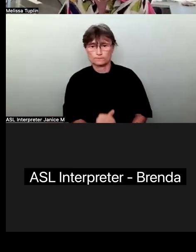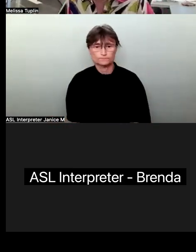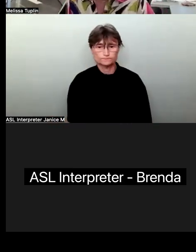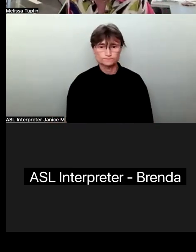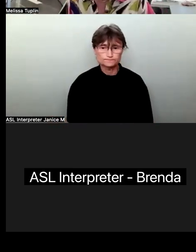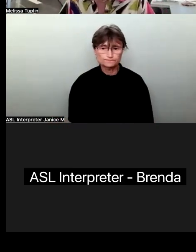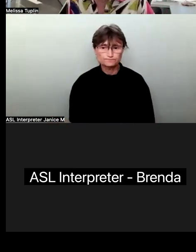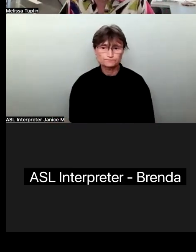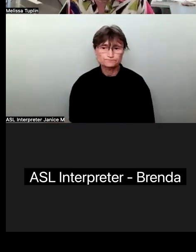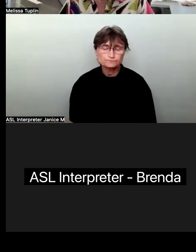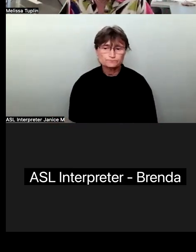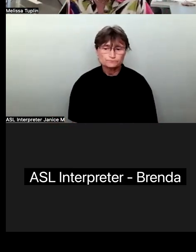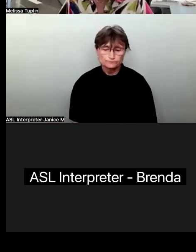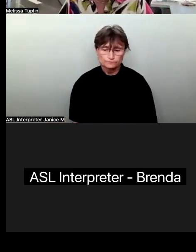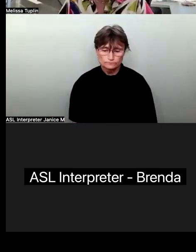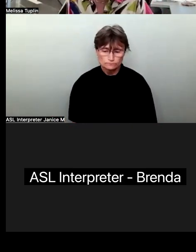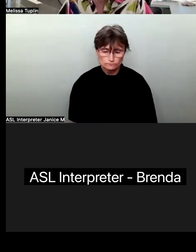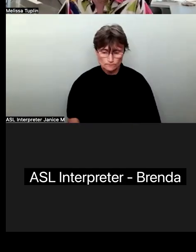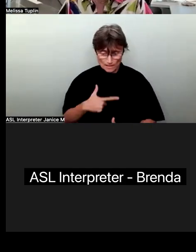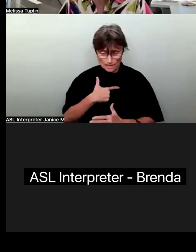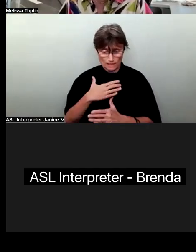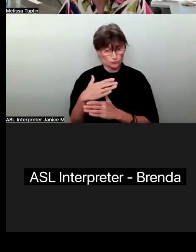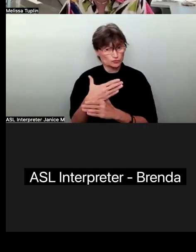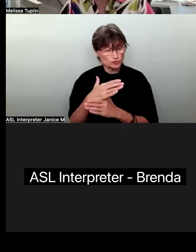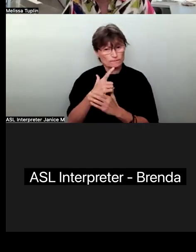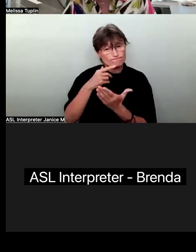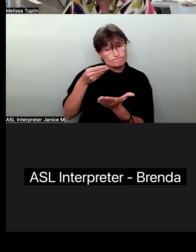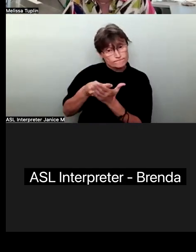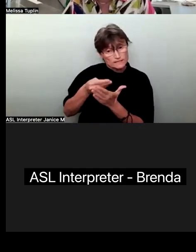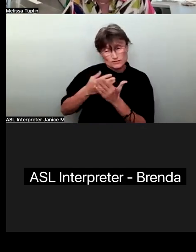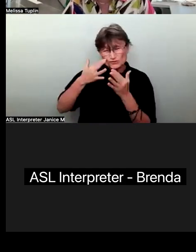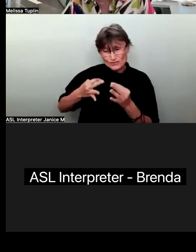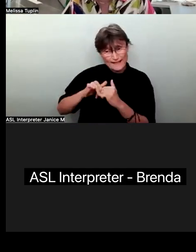So I shared how the funding decisions were made before I spoke about how to